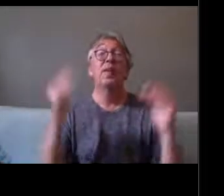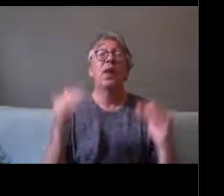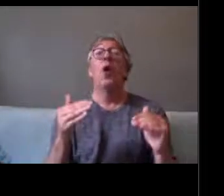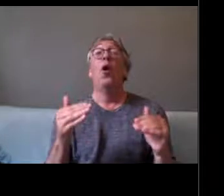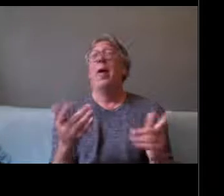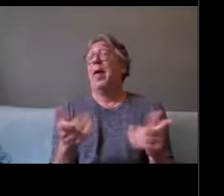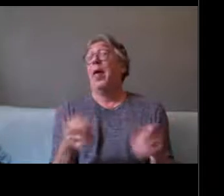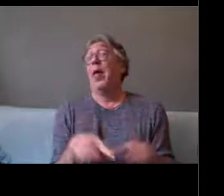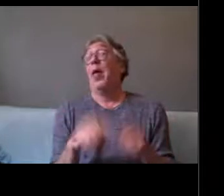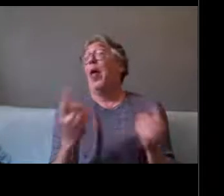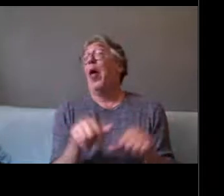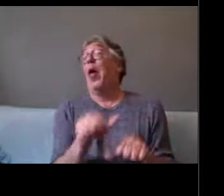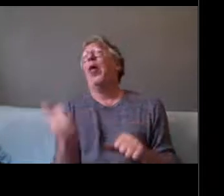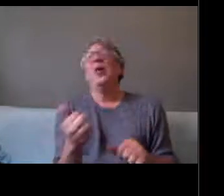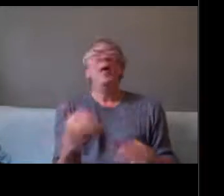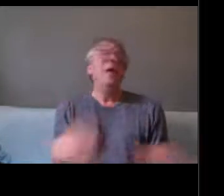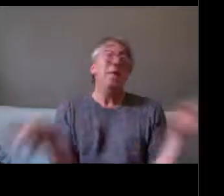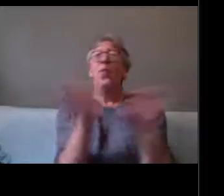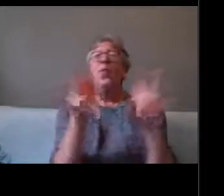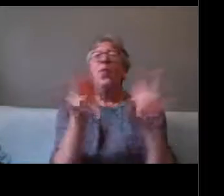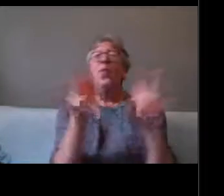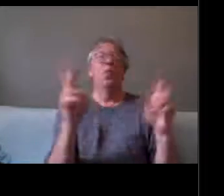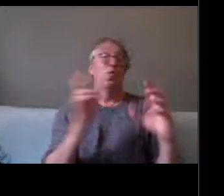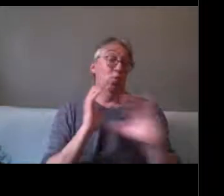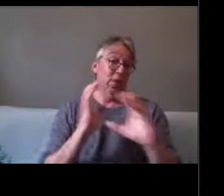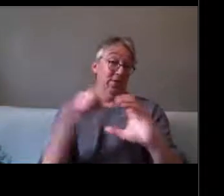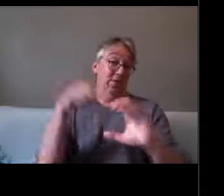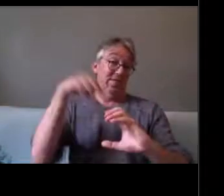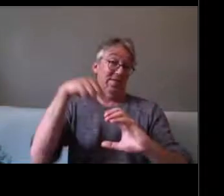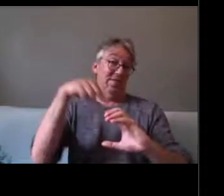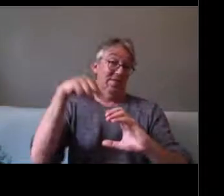This can include both the communication with the sending organisation